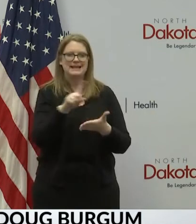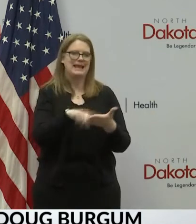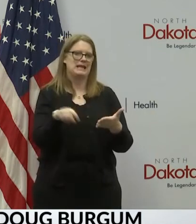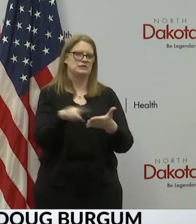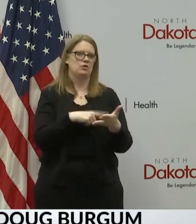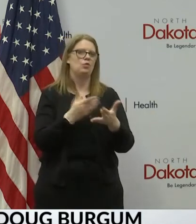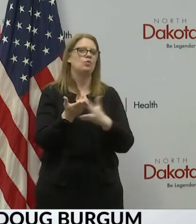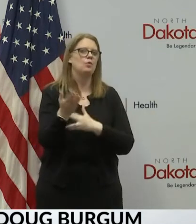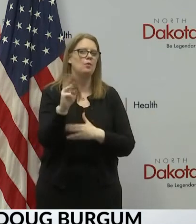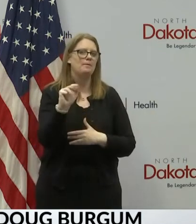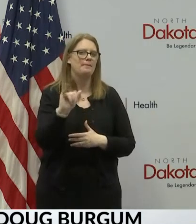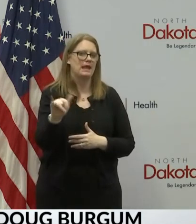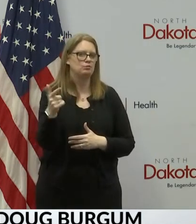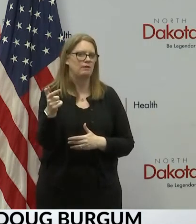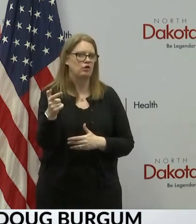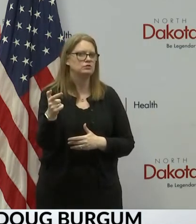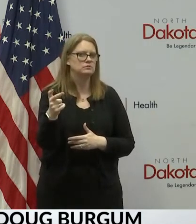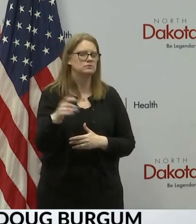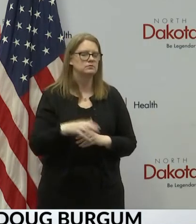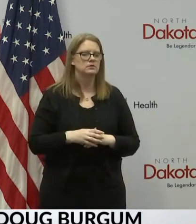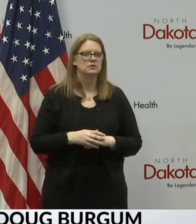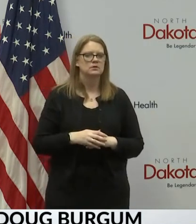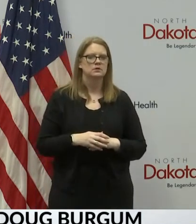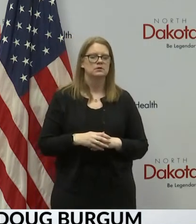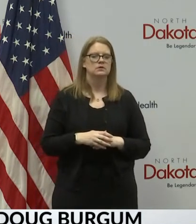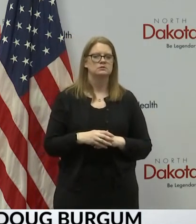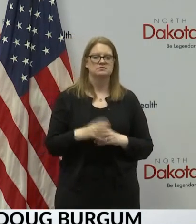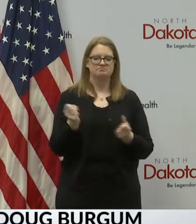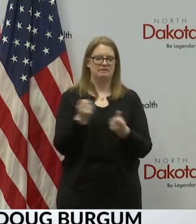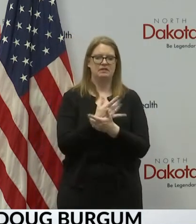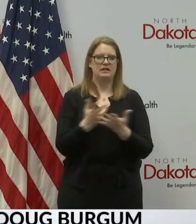IN-PERSON PROGRAMMING, SUCH AS